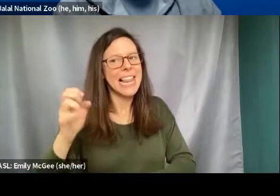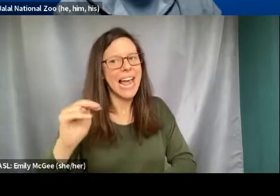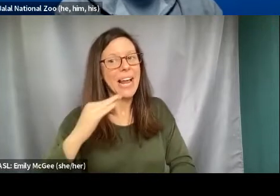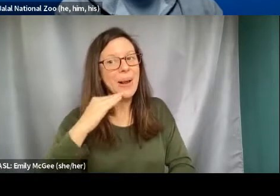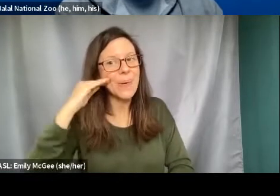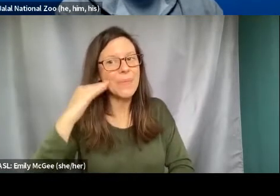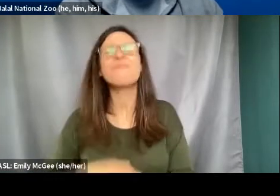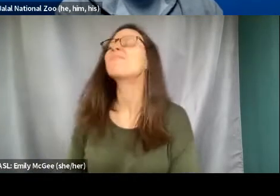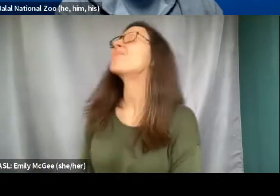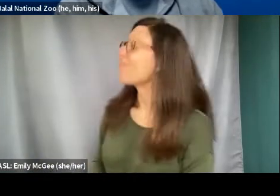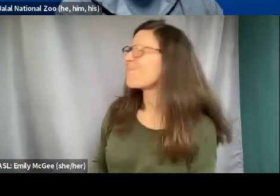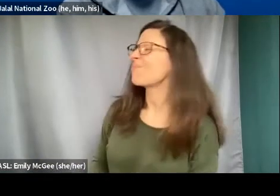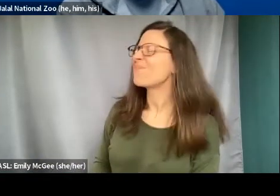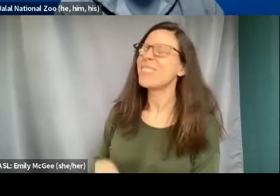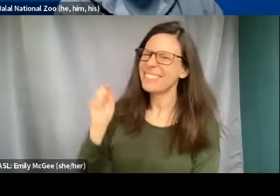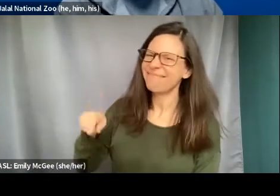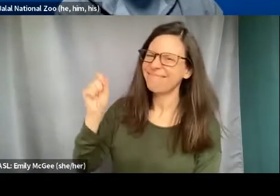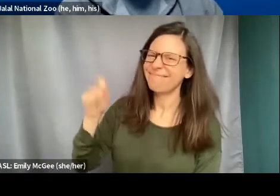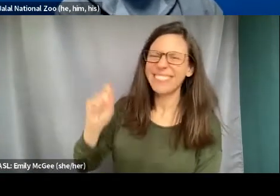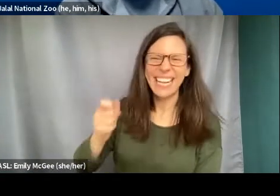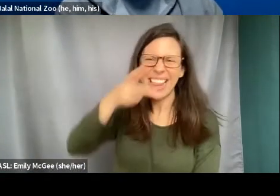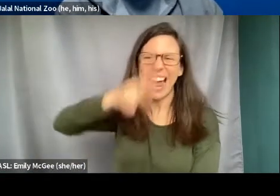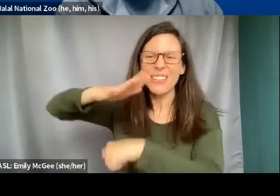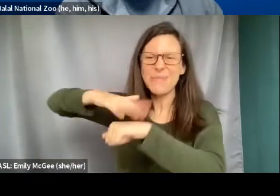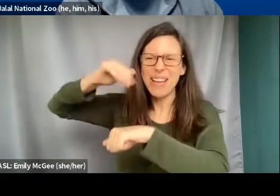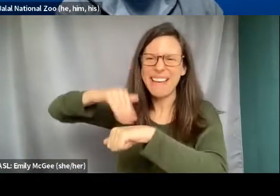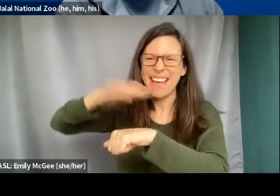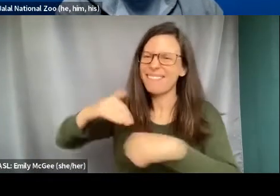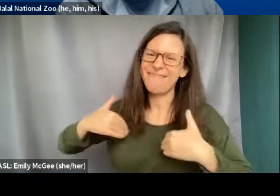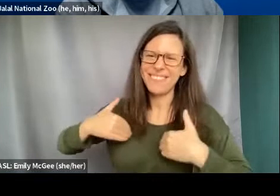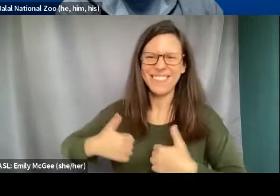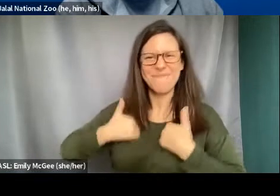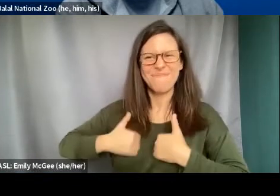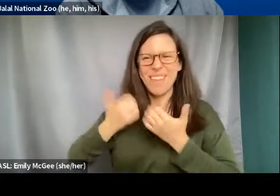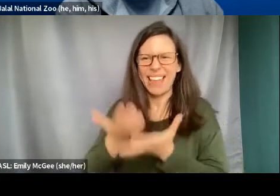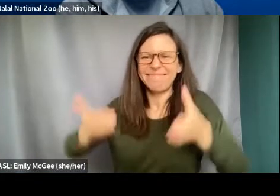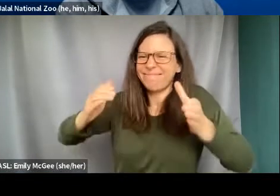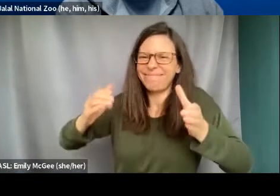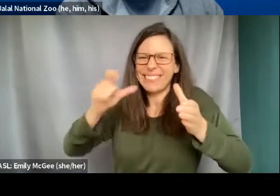half a million gallons. That's wonderful. So besides space I know that there are a lot of